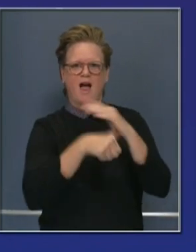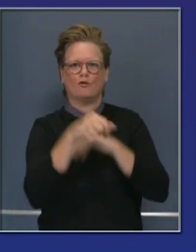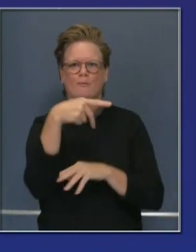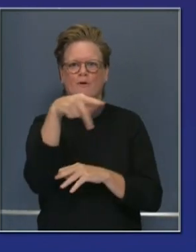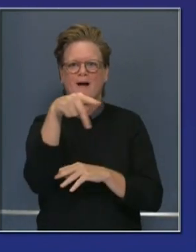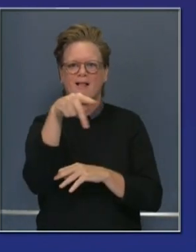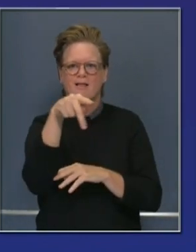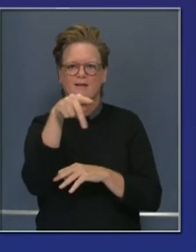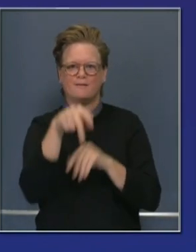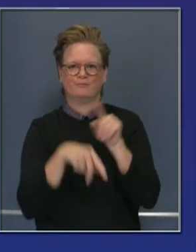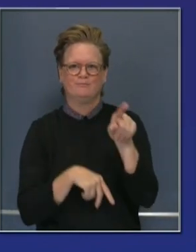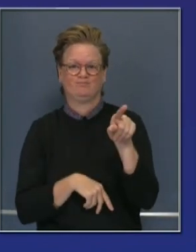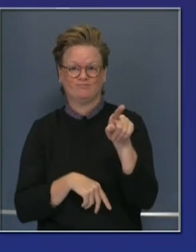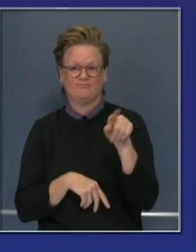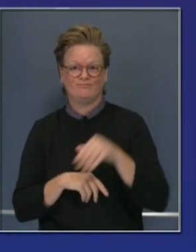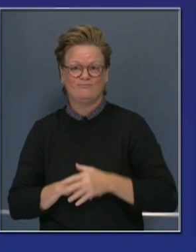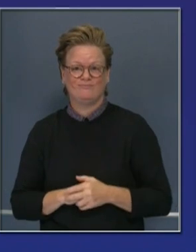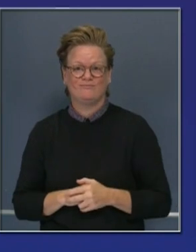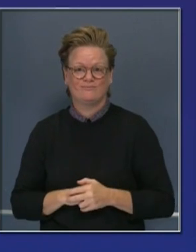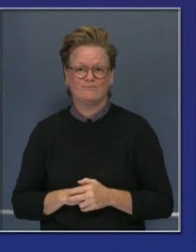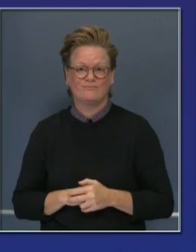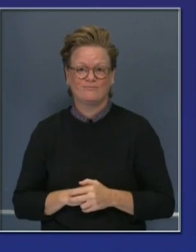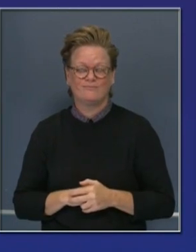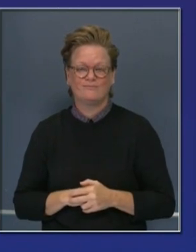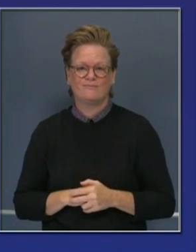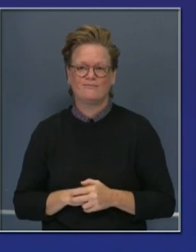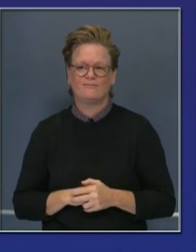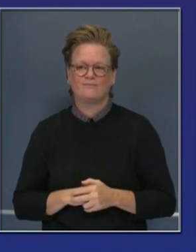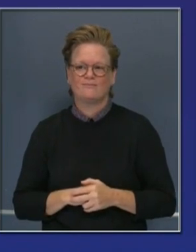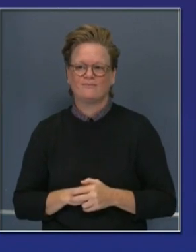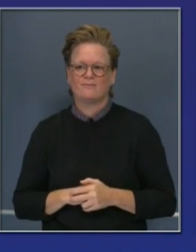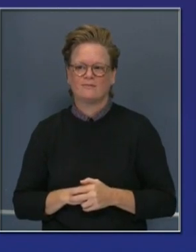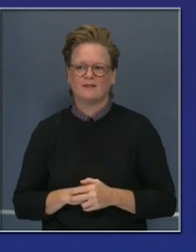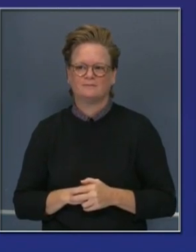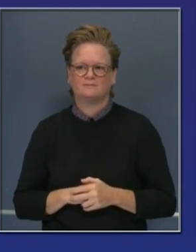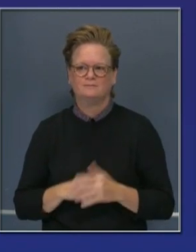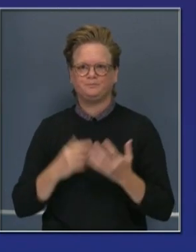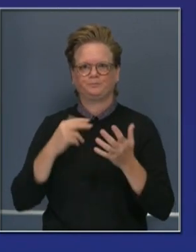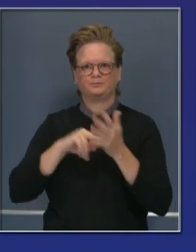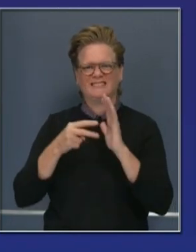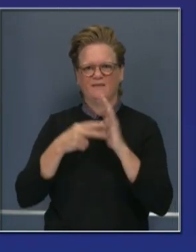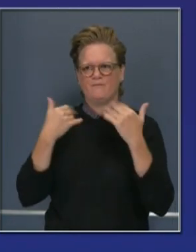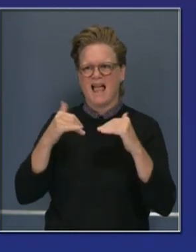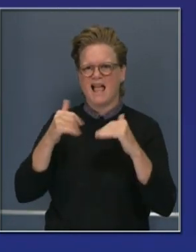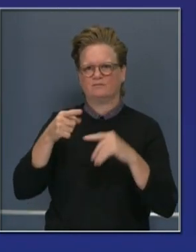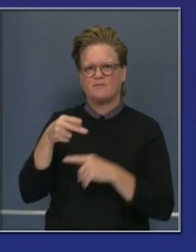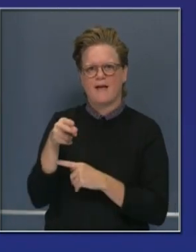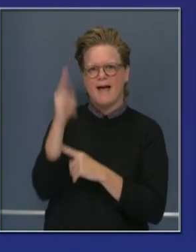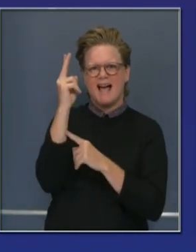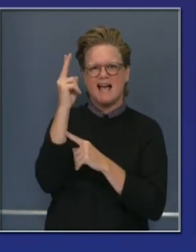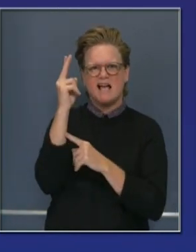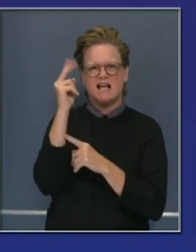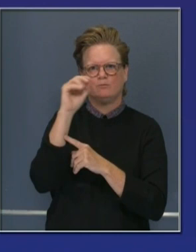THAT LIST BROADLY DEFINED DIVIDES I WILL BE THIS IS DEFINED NOW IN THE PURPLE